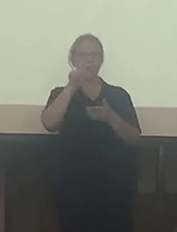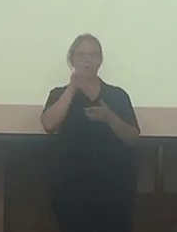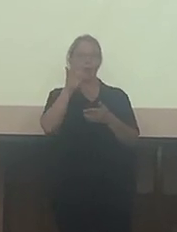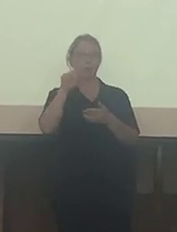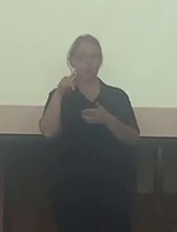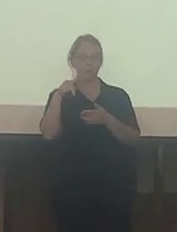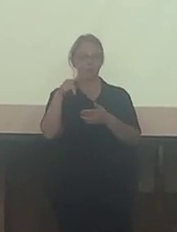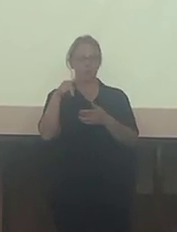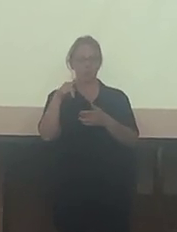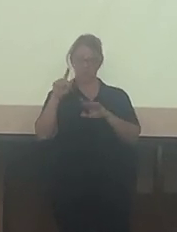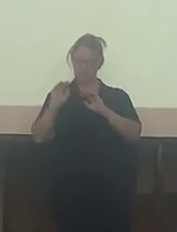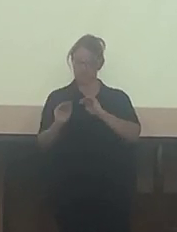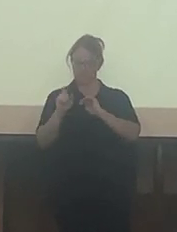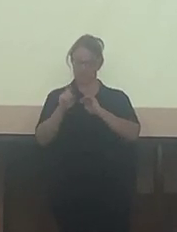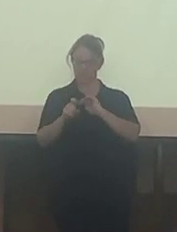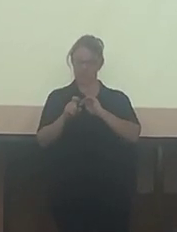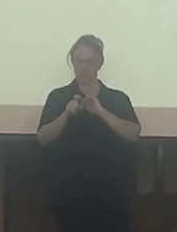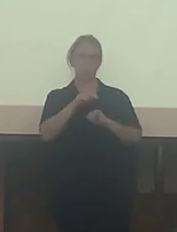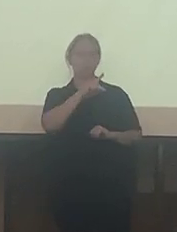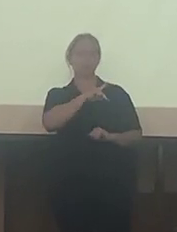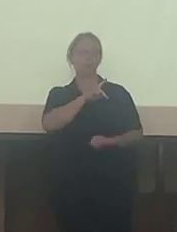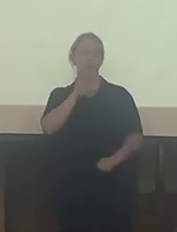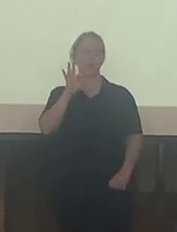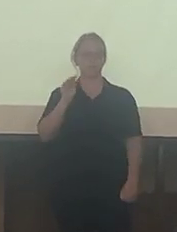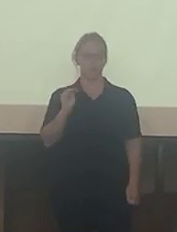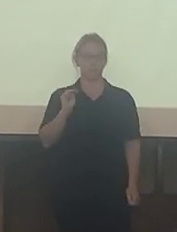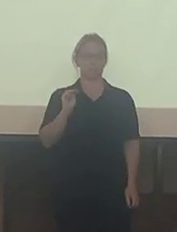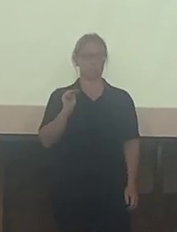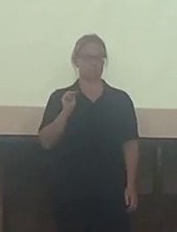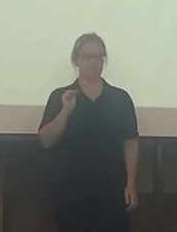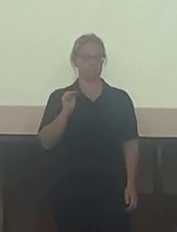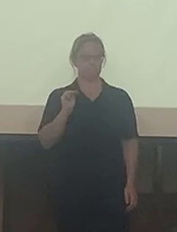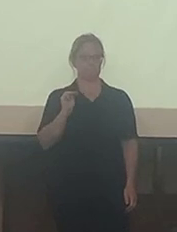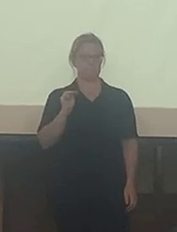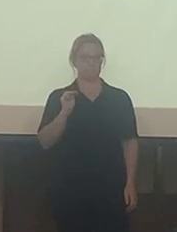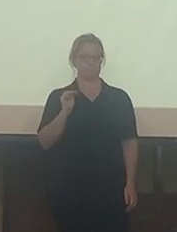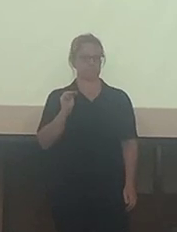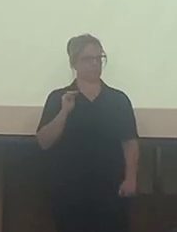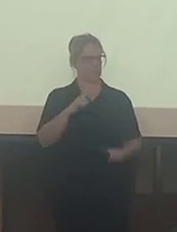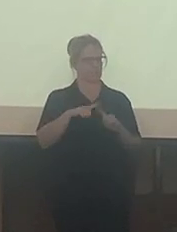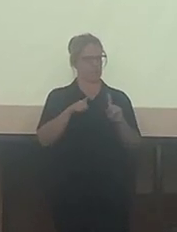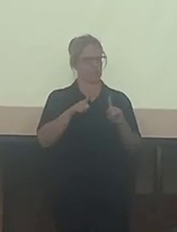the child needs a personal life okay but nowhere in the iep under technology does it say that that